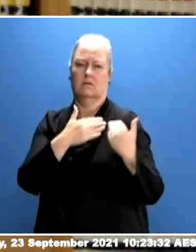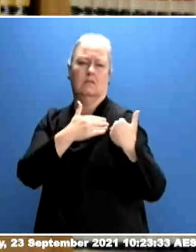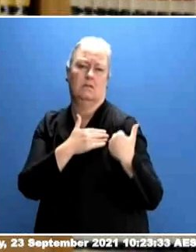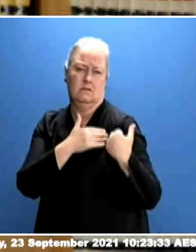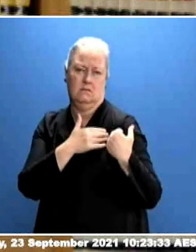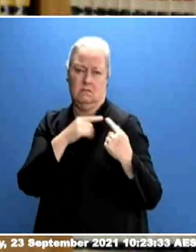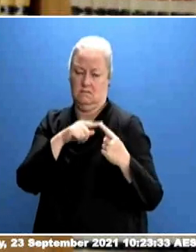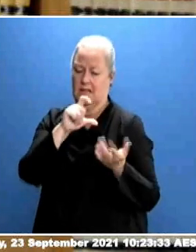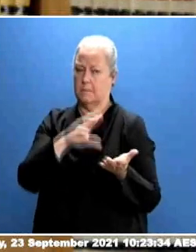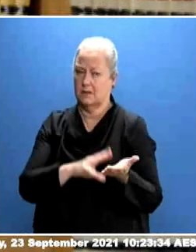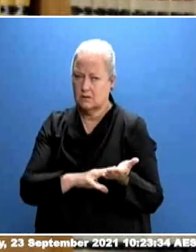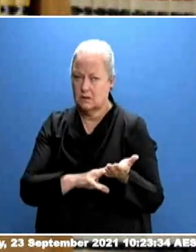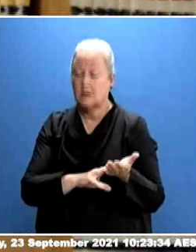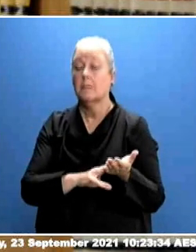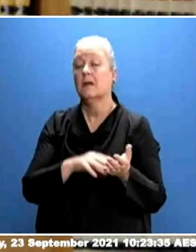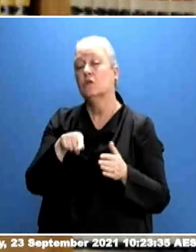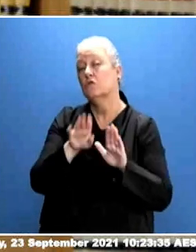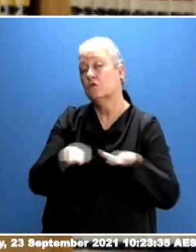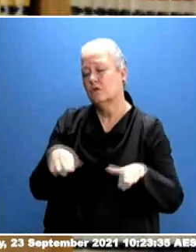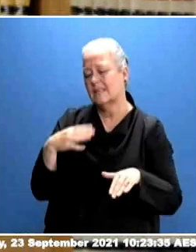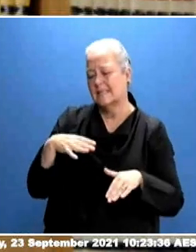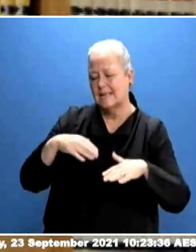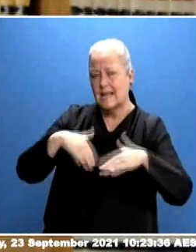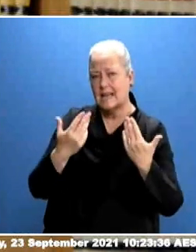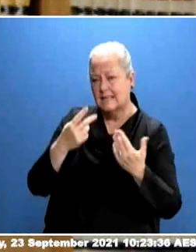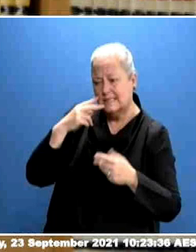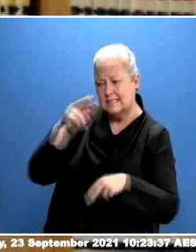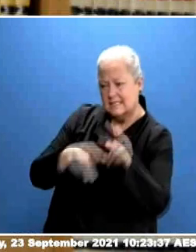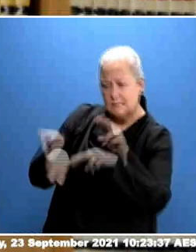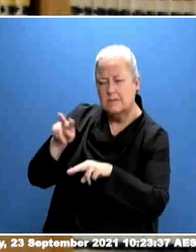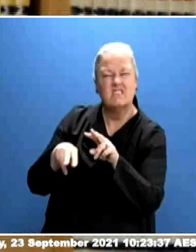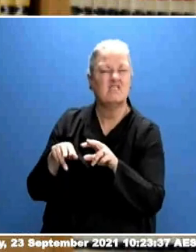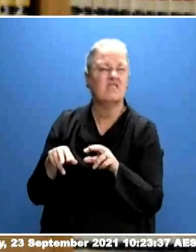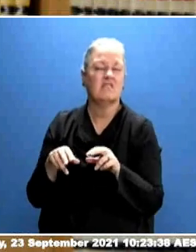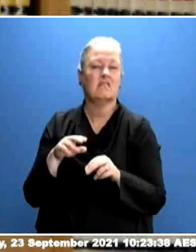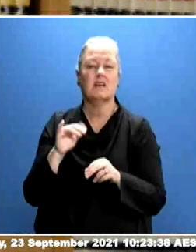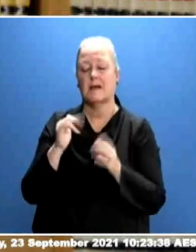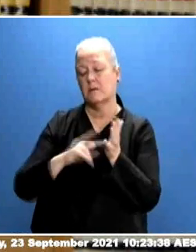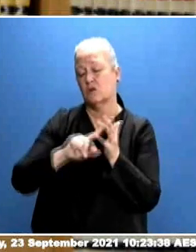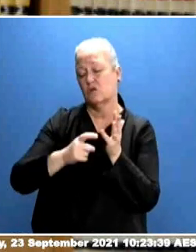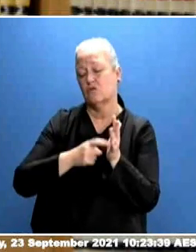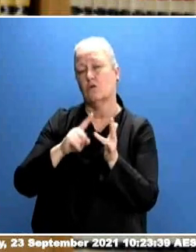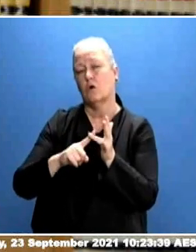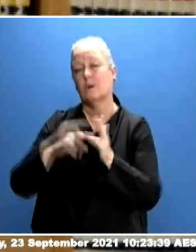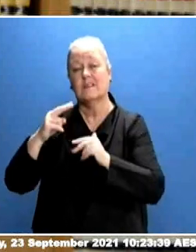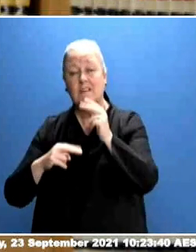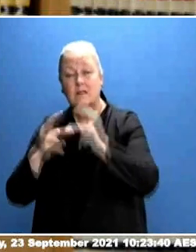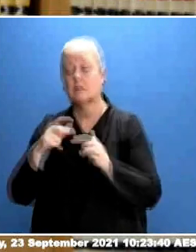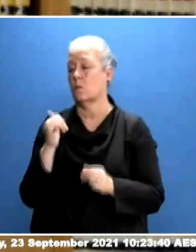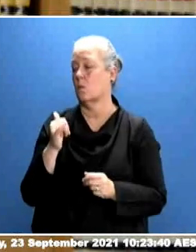And for children who do need assessment in the more formal sense of the term --- so whether that be a neurodevelopmental assessment or a psychiatric assessment ---